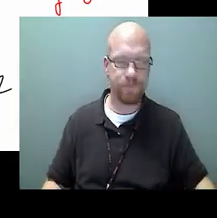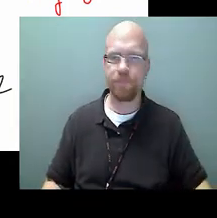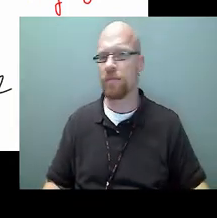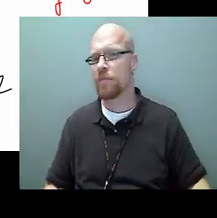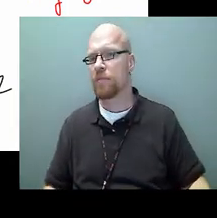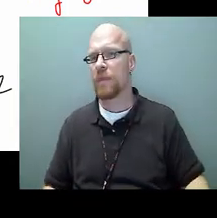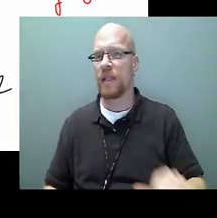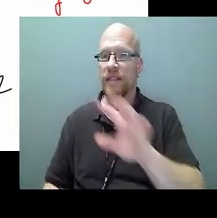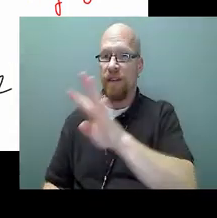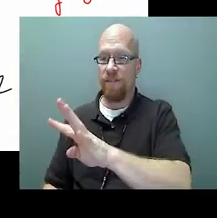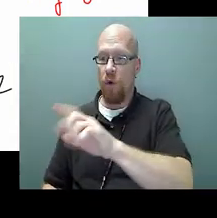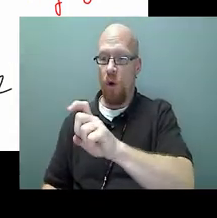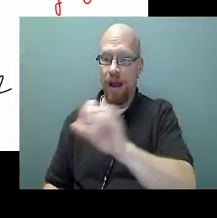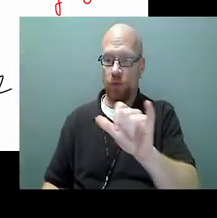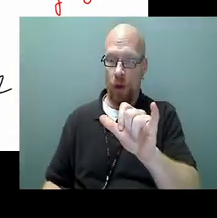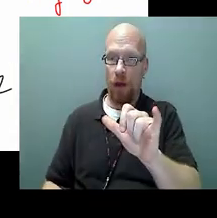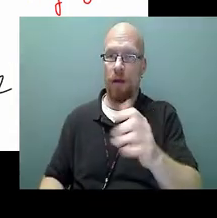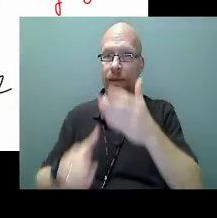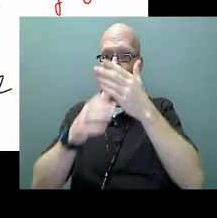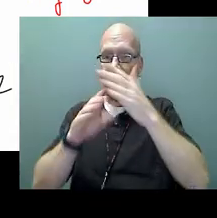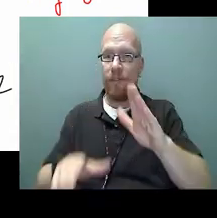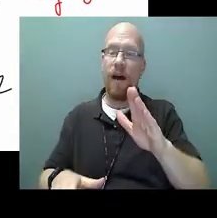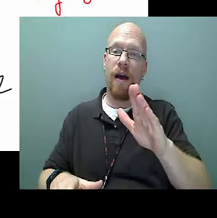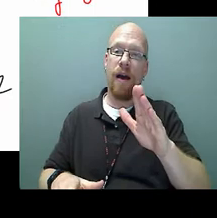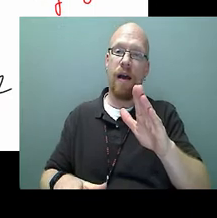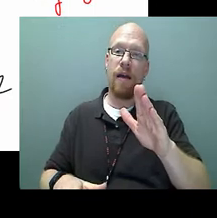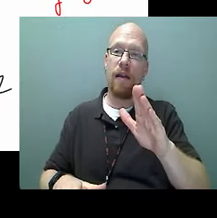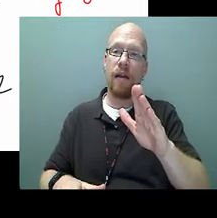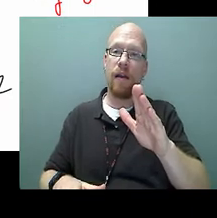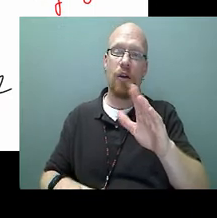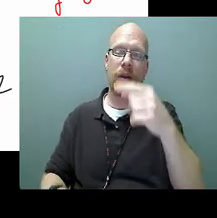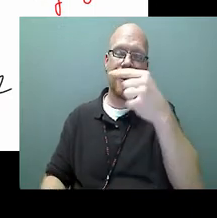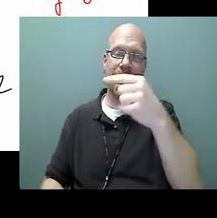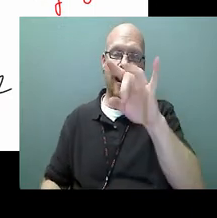Now, I'm going to show you my mental work, as we're doing these terms.